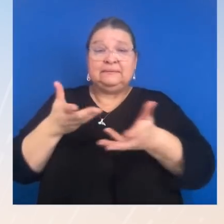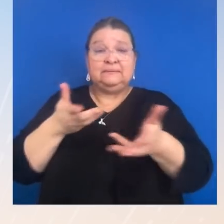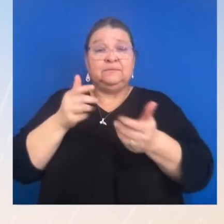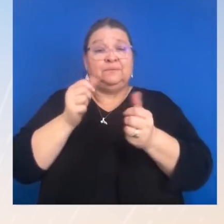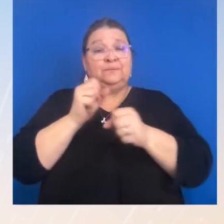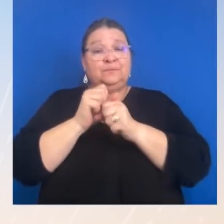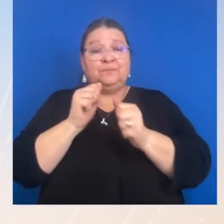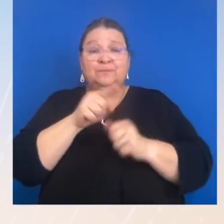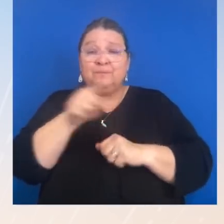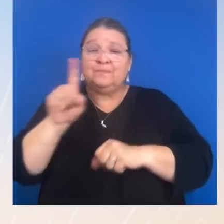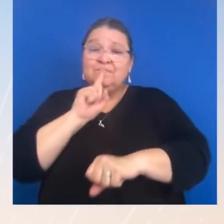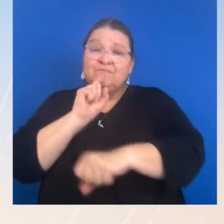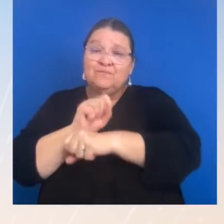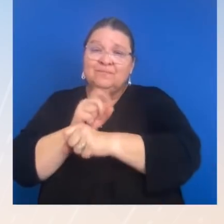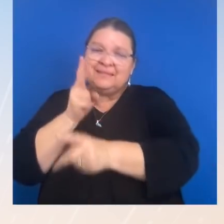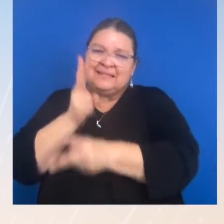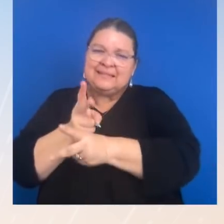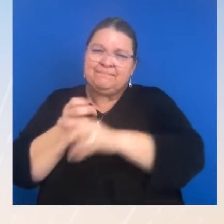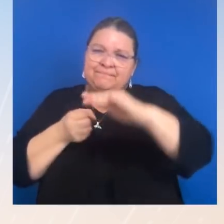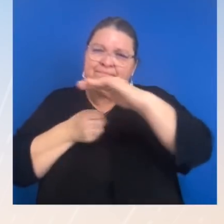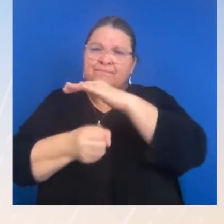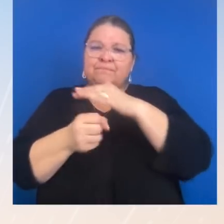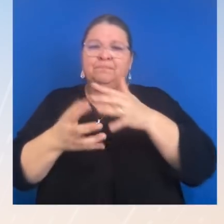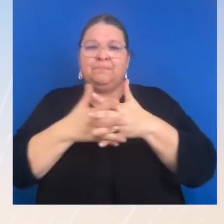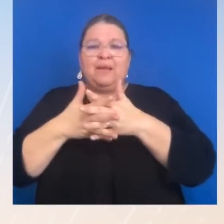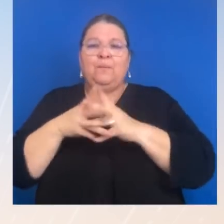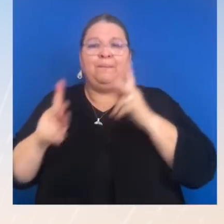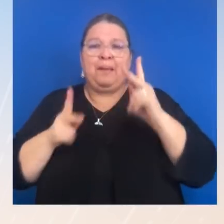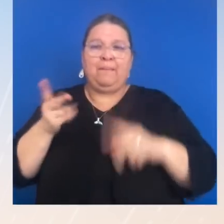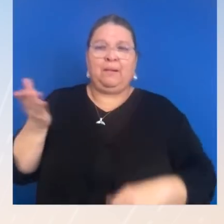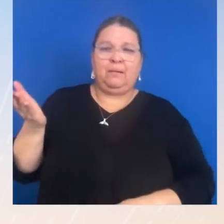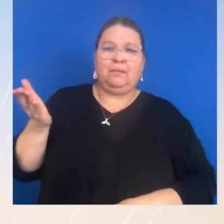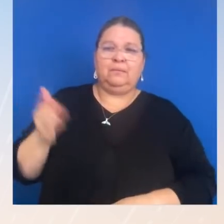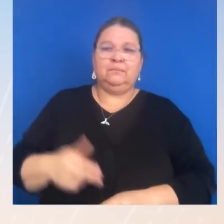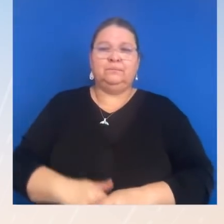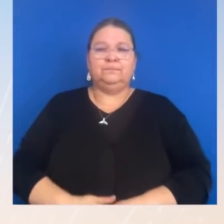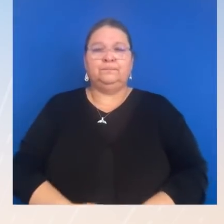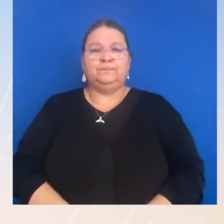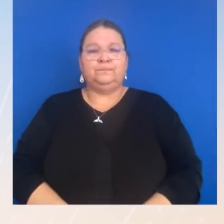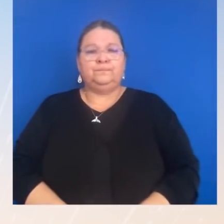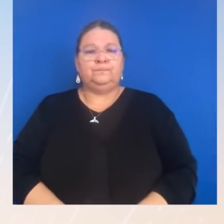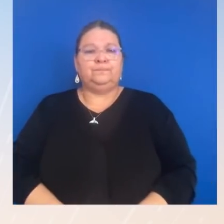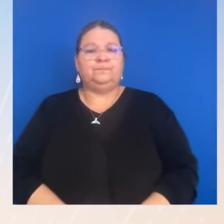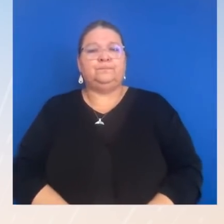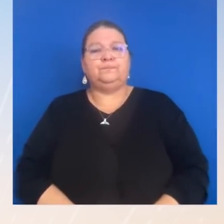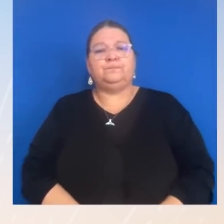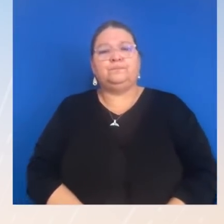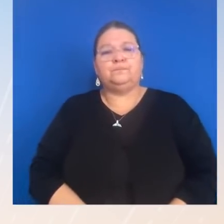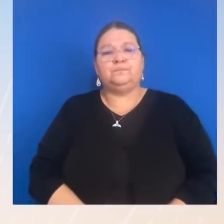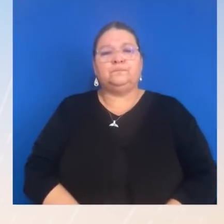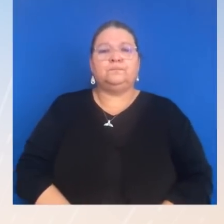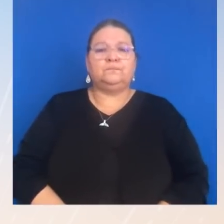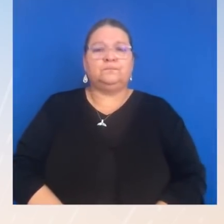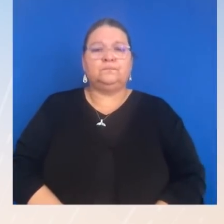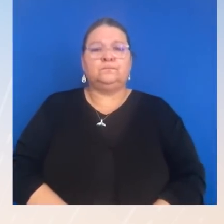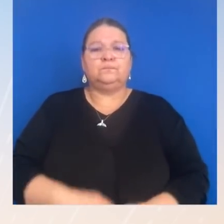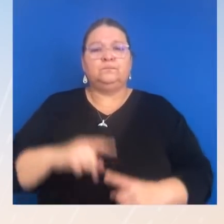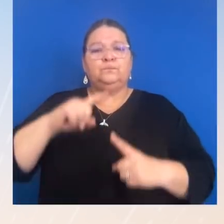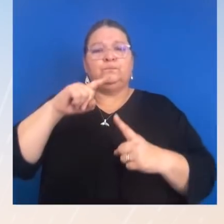The Press: Do you know when was the last time U.S. officials had talked to anyone in the Maduro regime or that was holding those hostages